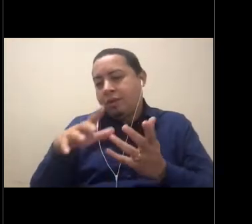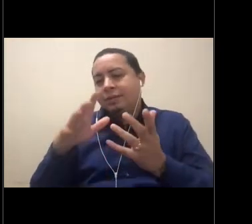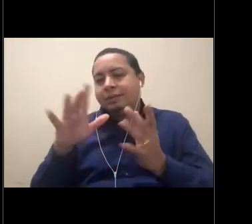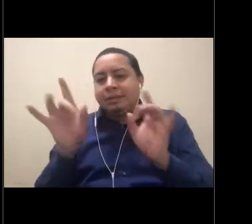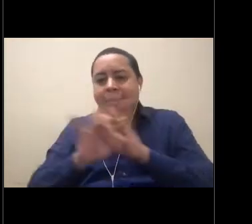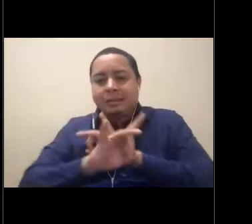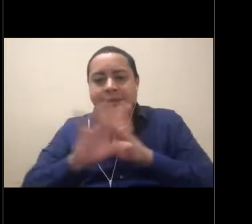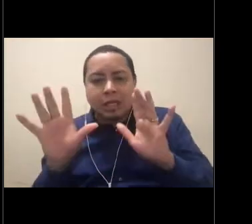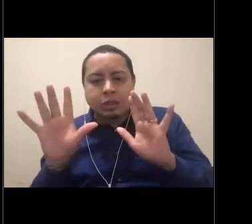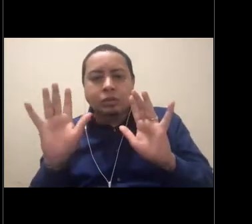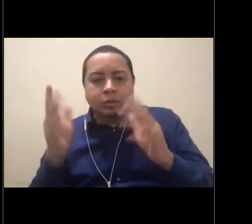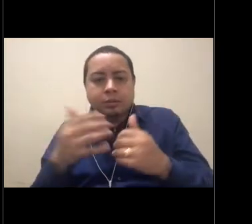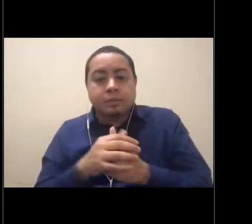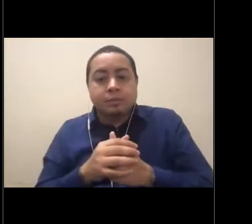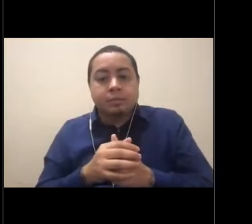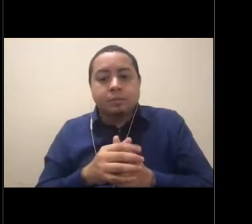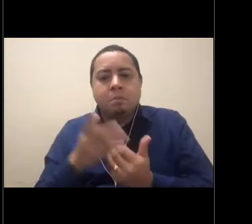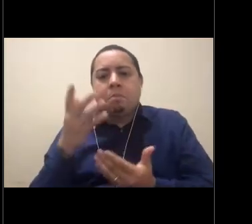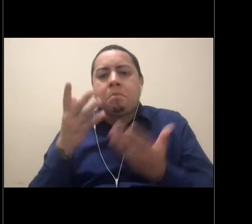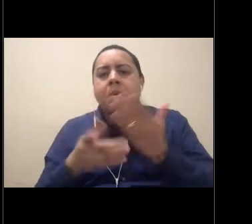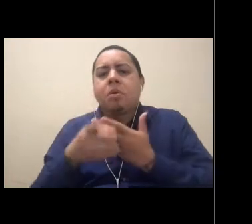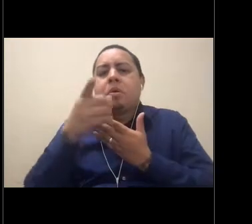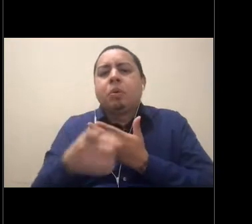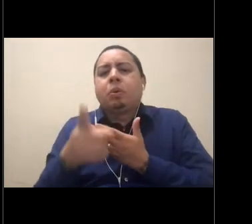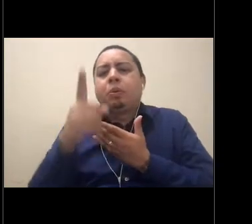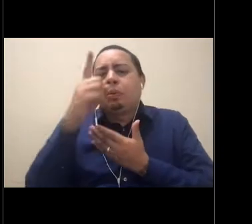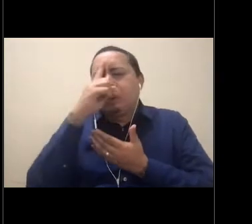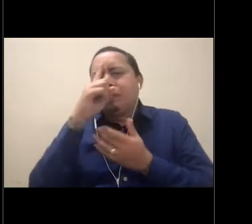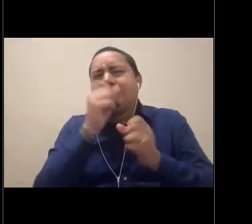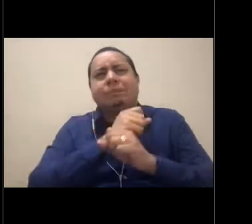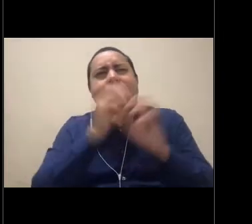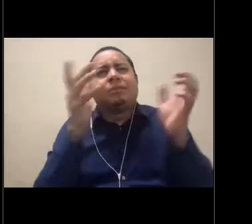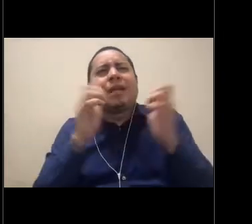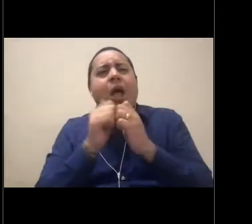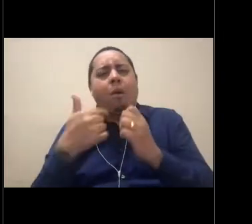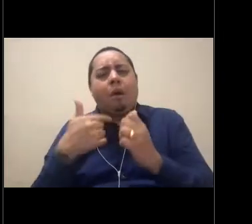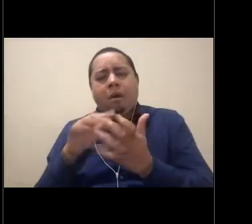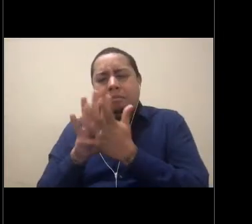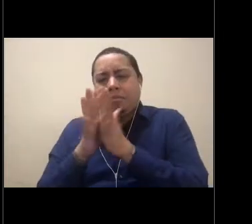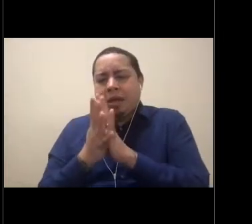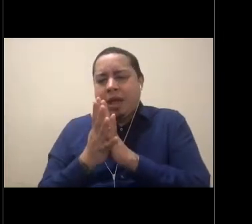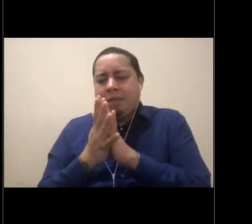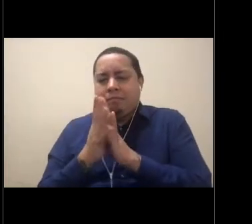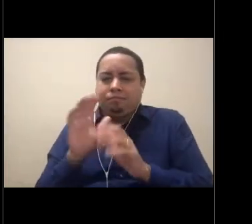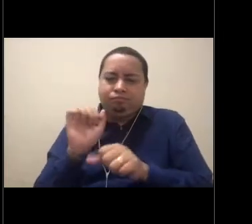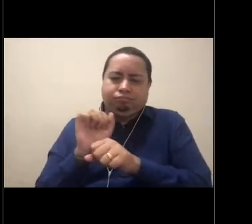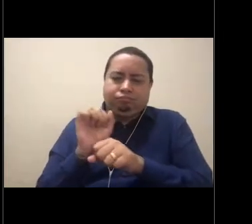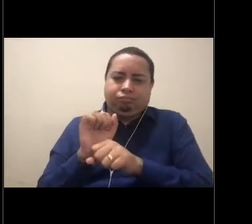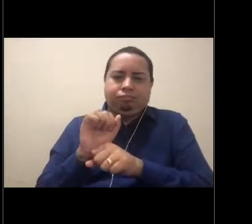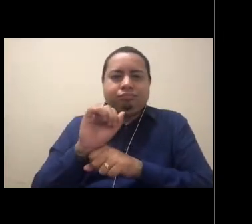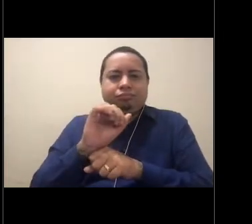So you might be wondering how I came to have this job in NOAA. So here's a little bit of my backstory.